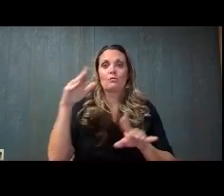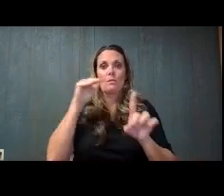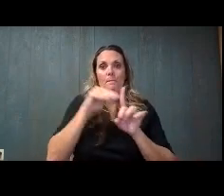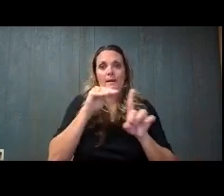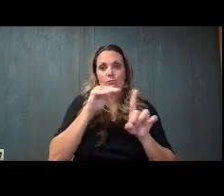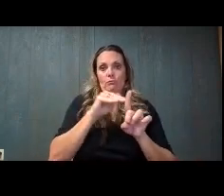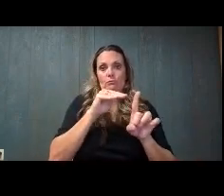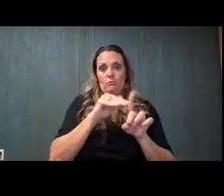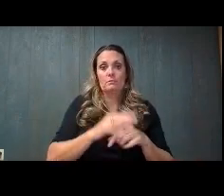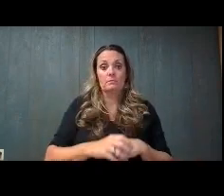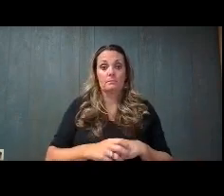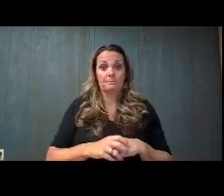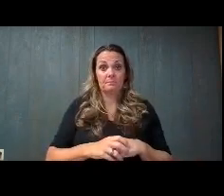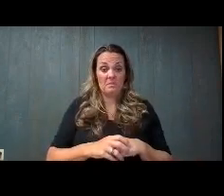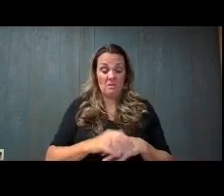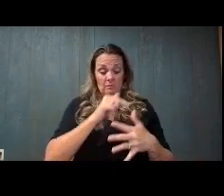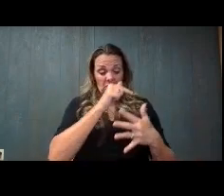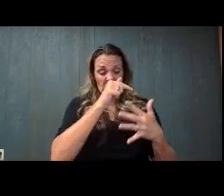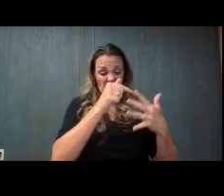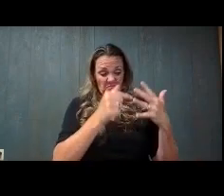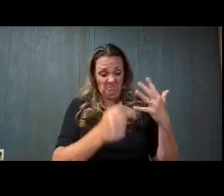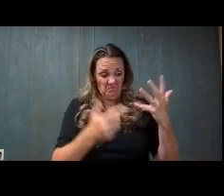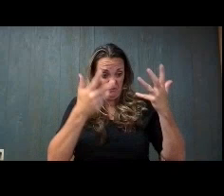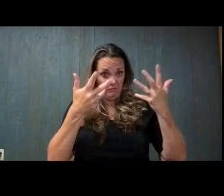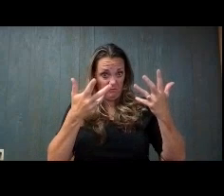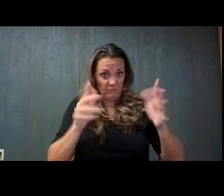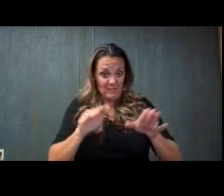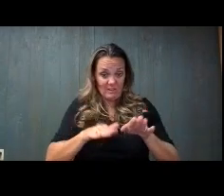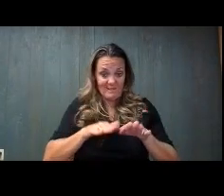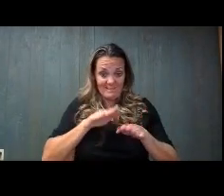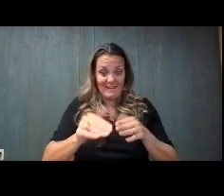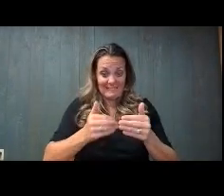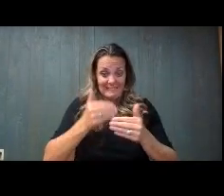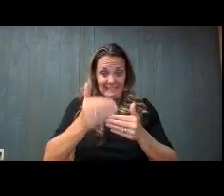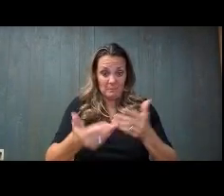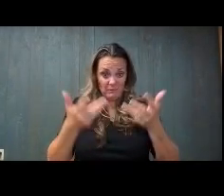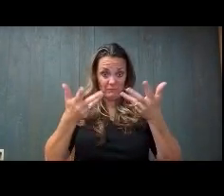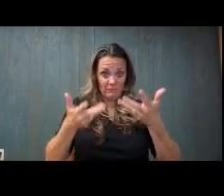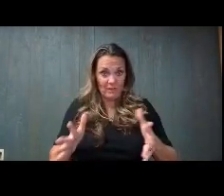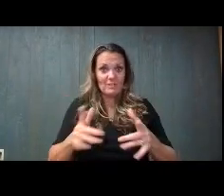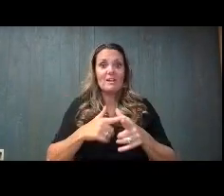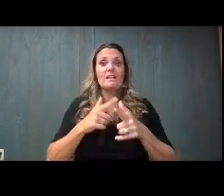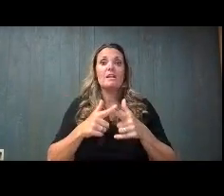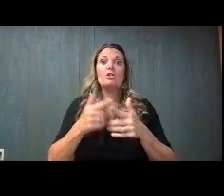after those sections. For next steps and reminders, you can conclude the webinar,